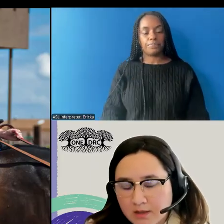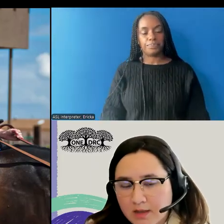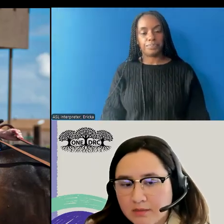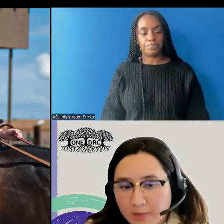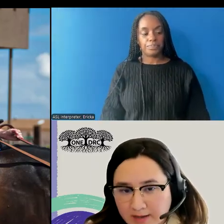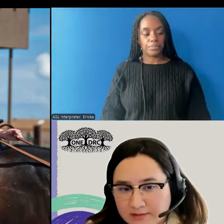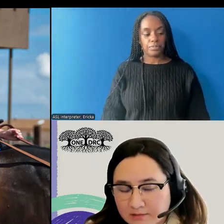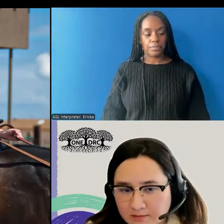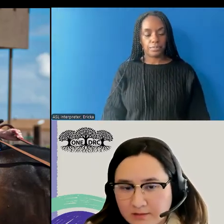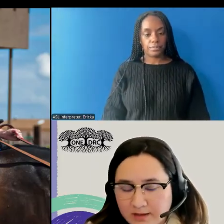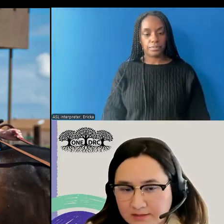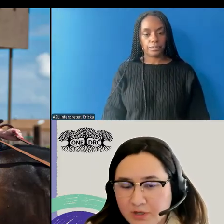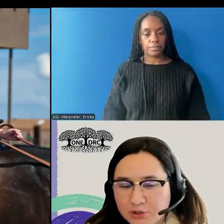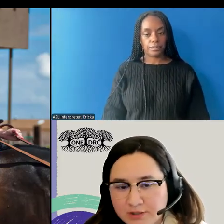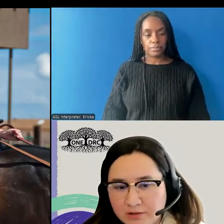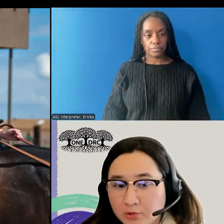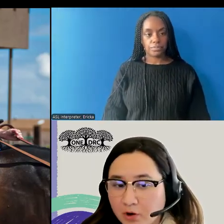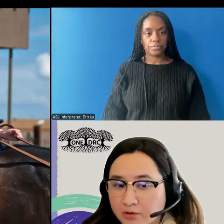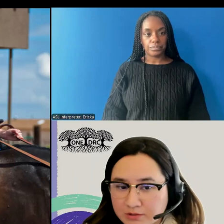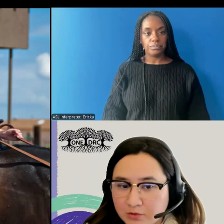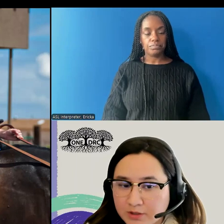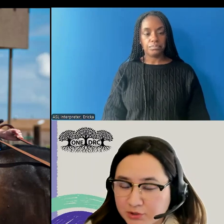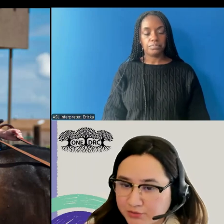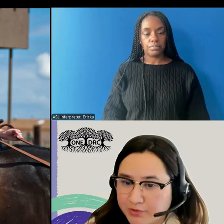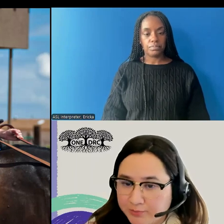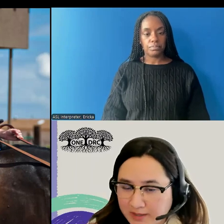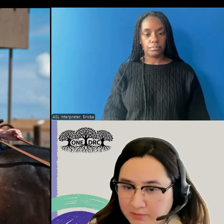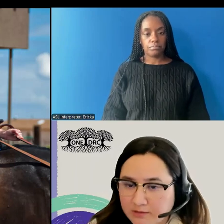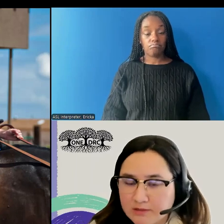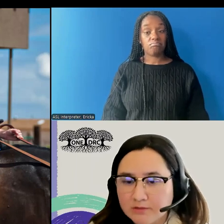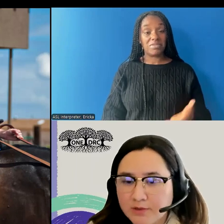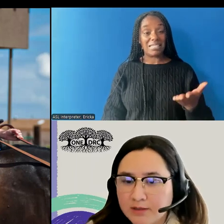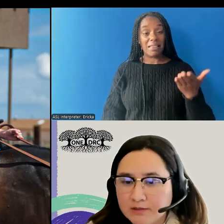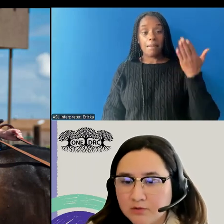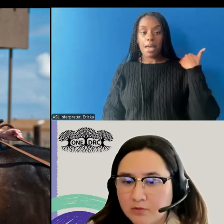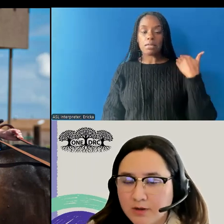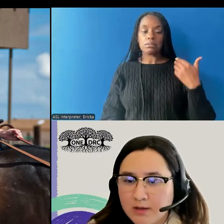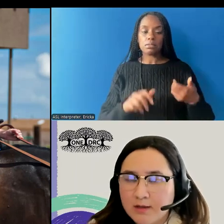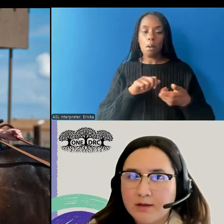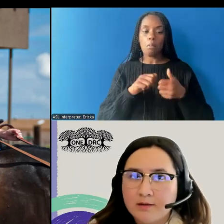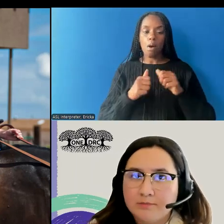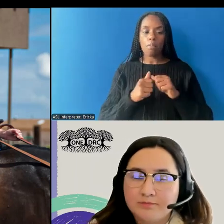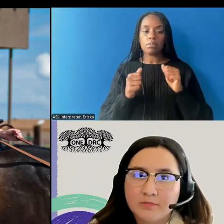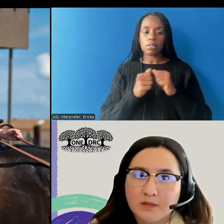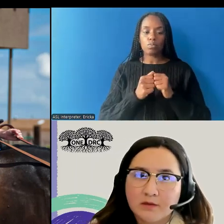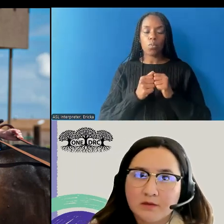In the past, as mentioned, there were also issues with payment. Right. So,